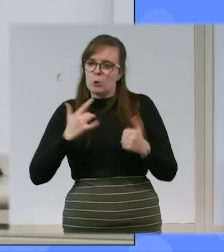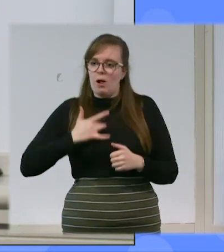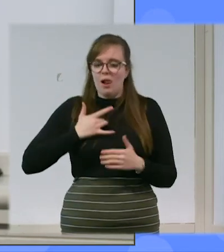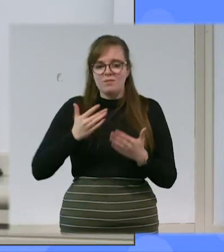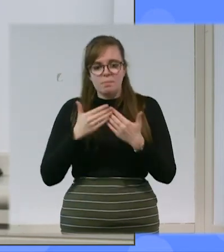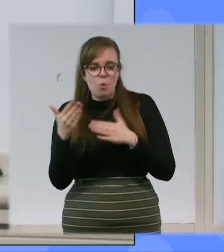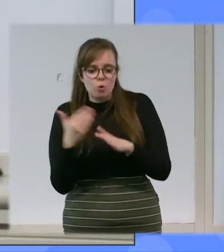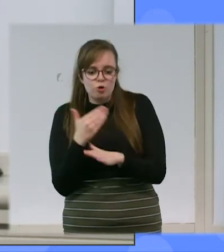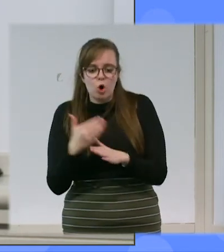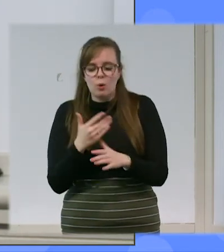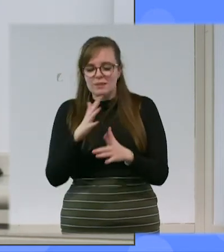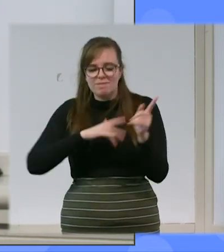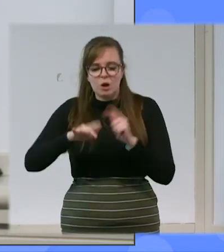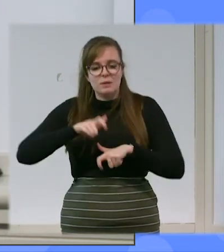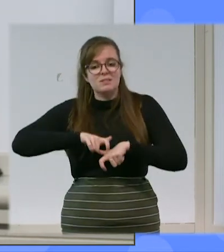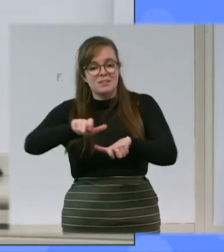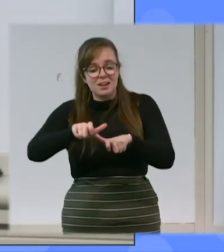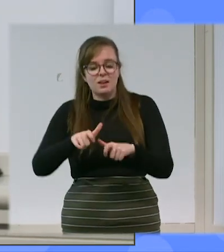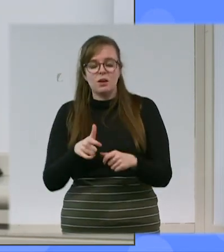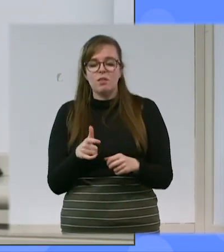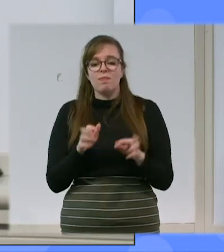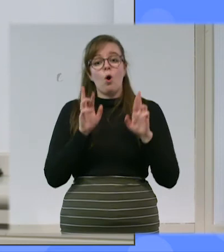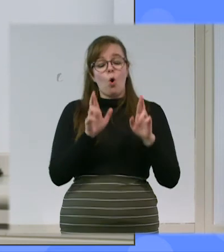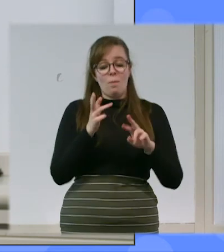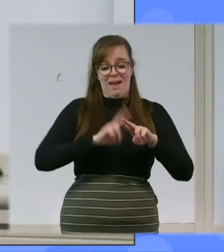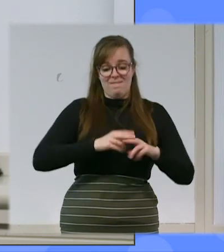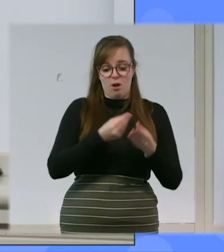sustainability often in the hope that we grow the economy it will trickle down